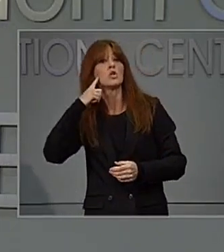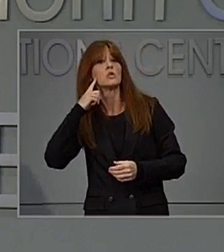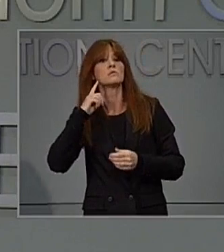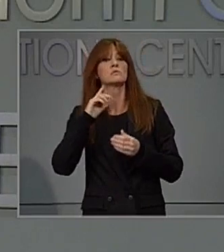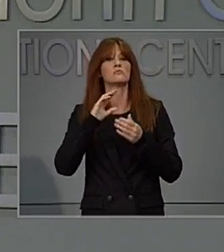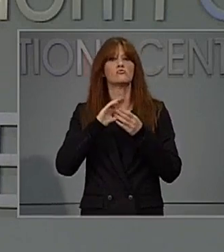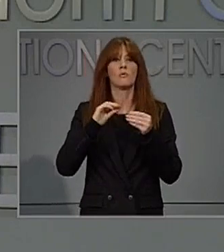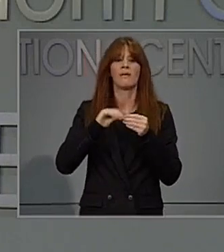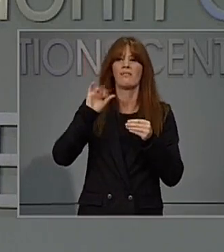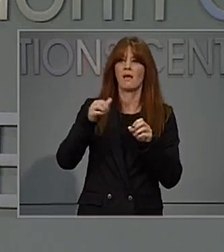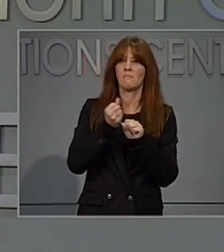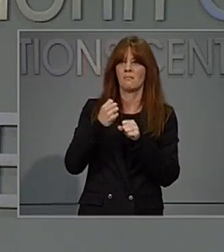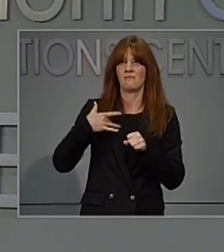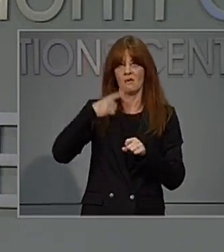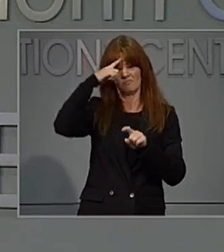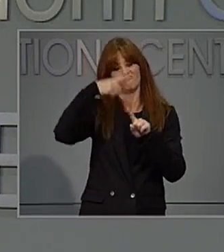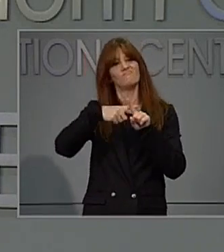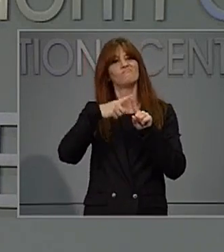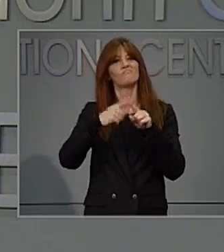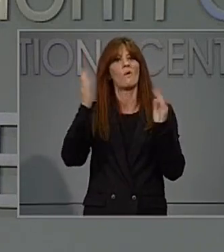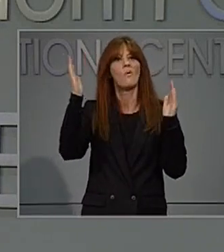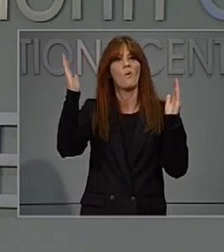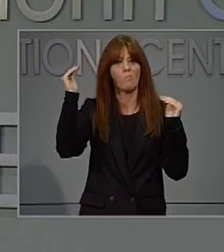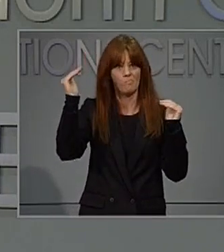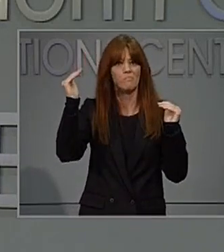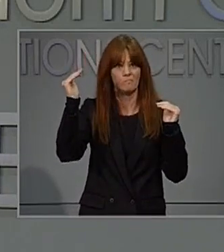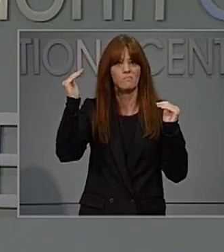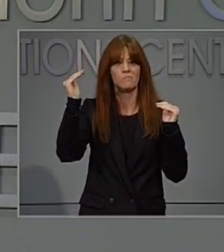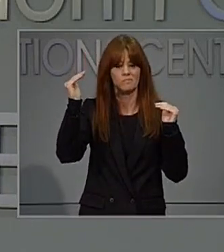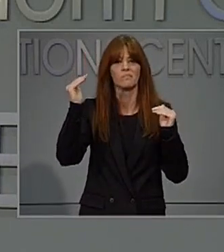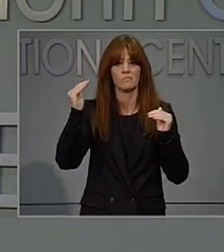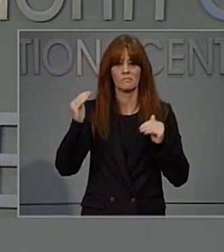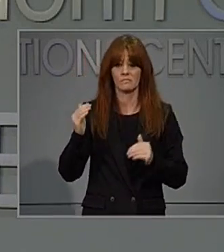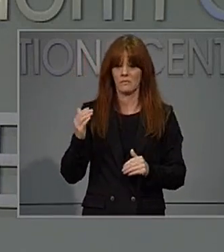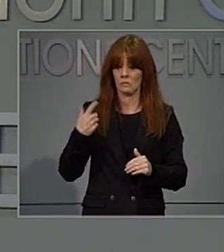STAY PHYSICALLY DISTANT, YOU ARE LOOKING OUT FOR YOUR NEIGHBOR.